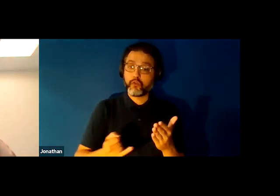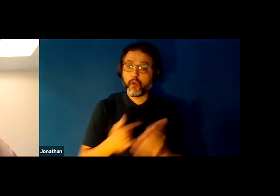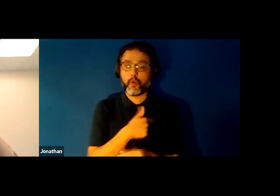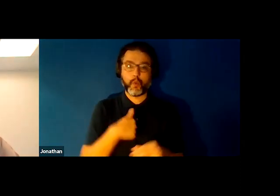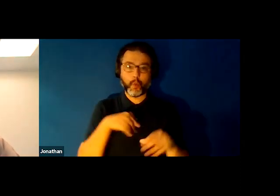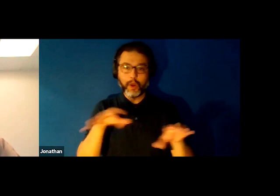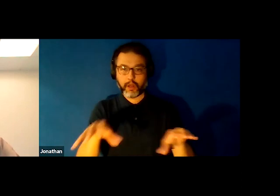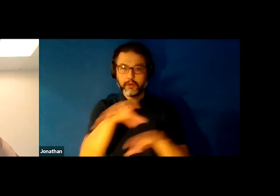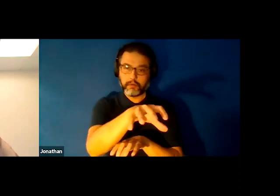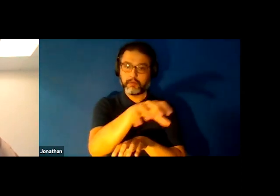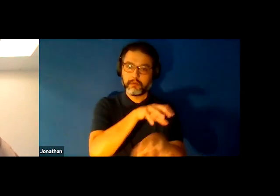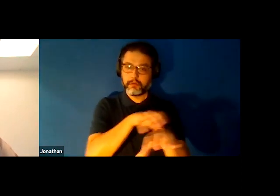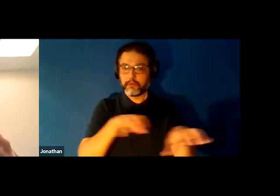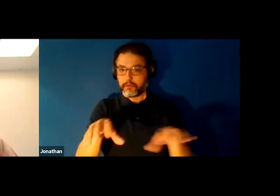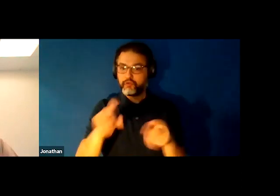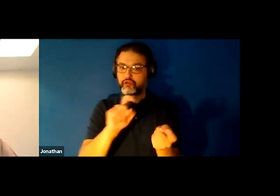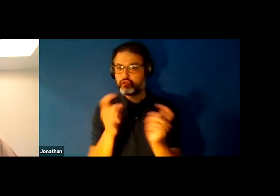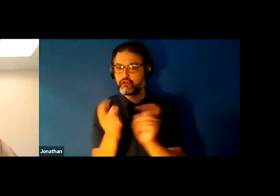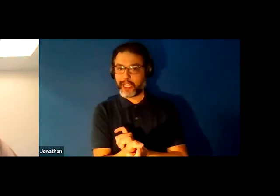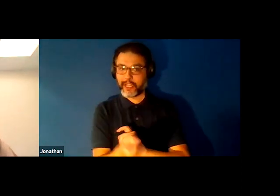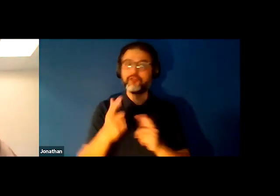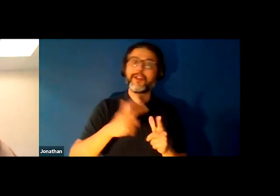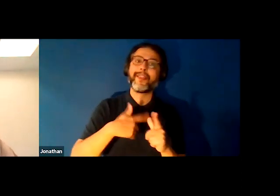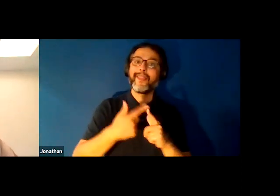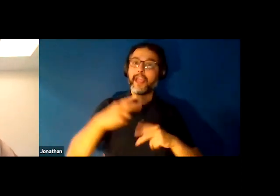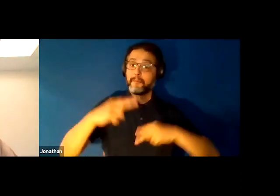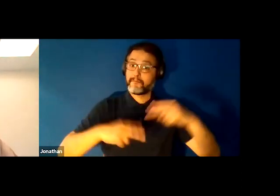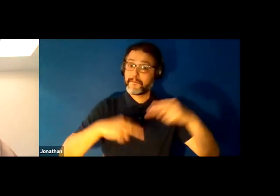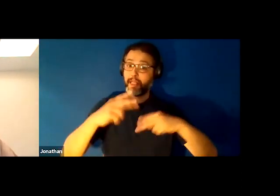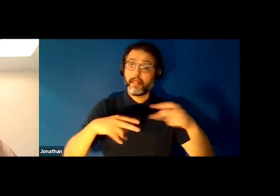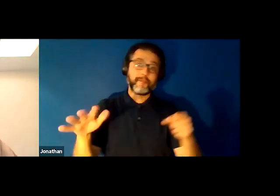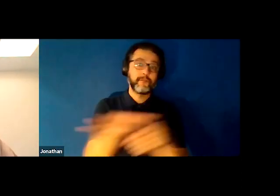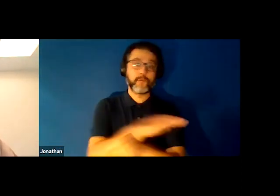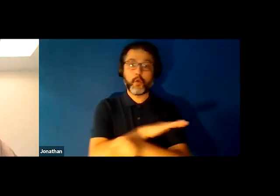Then, we built full-scale educational environments.